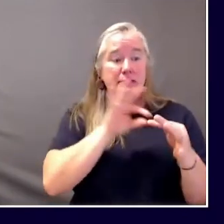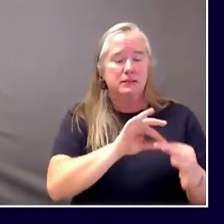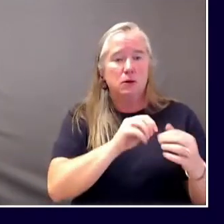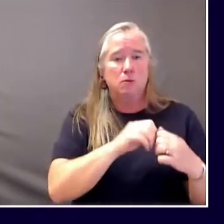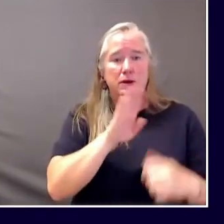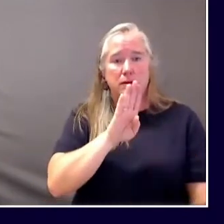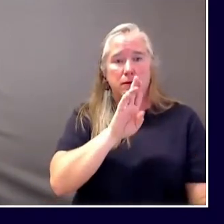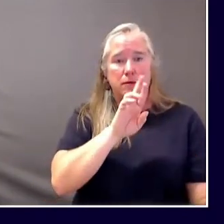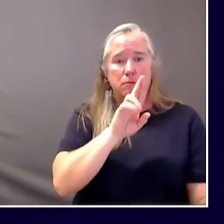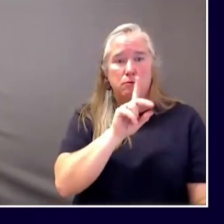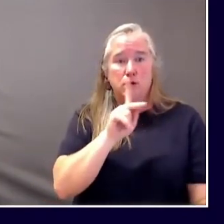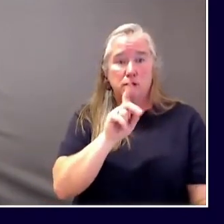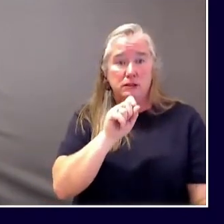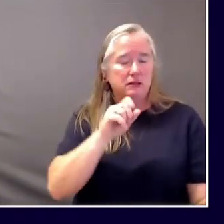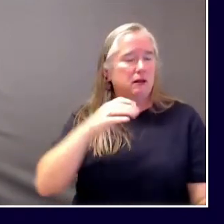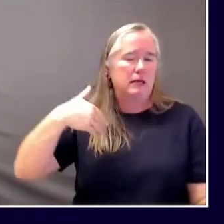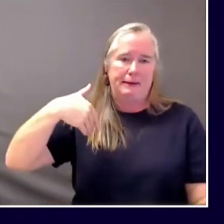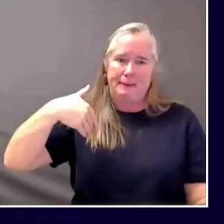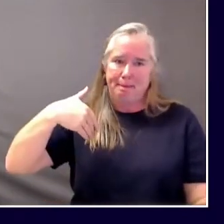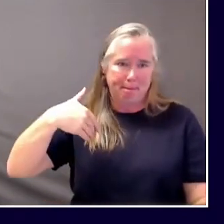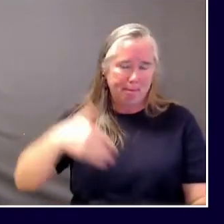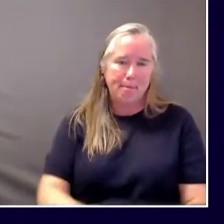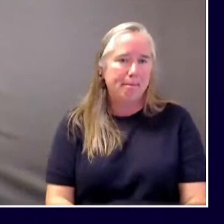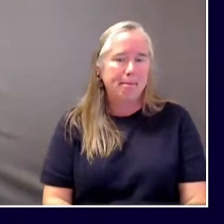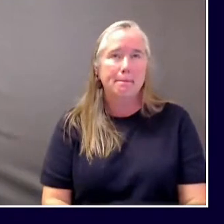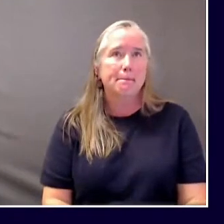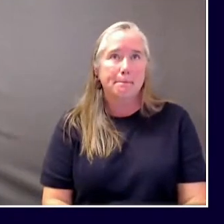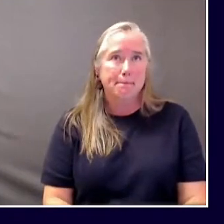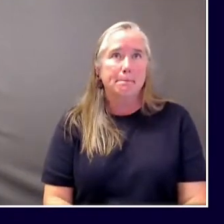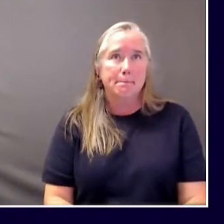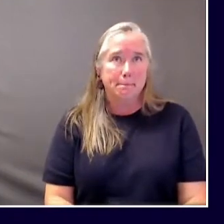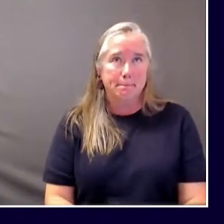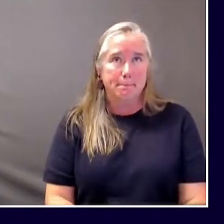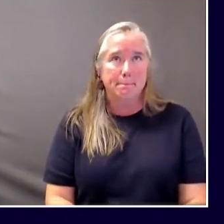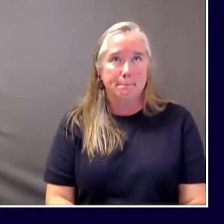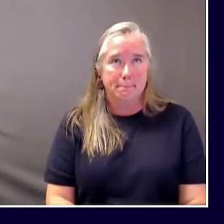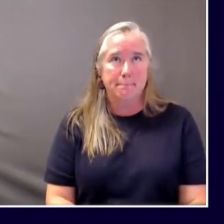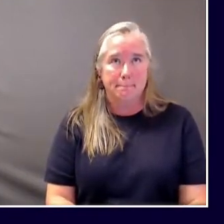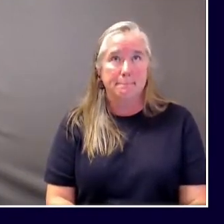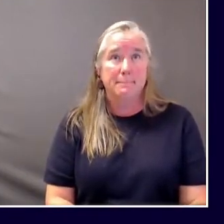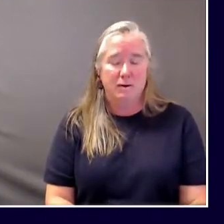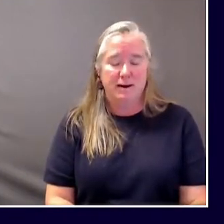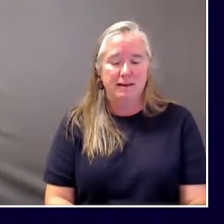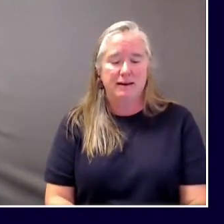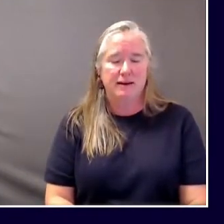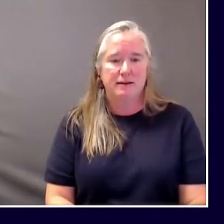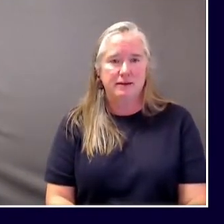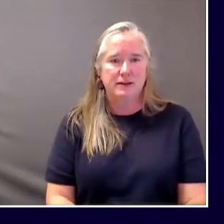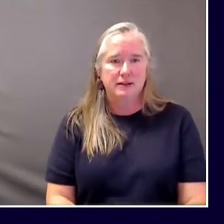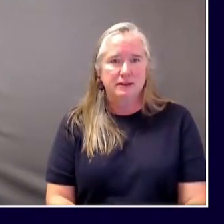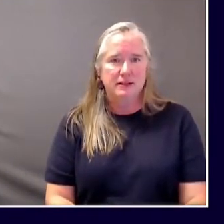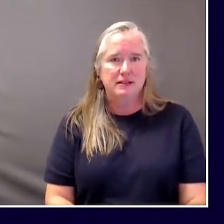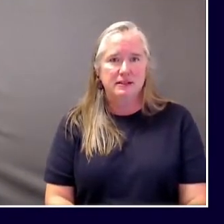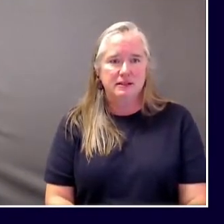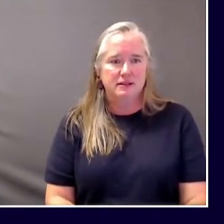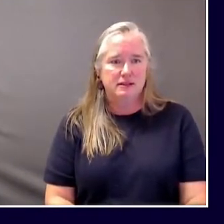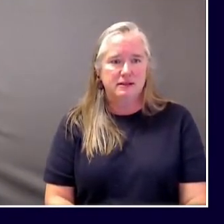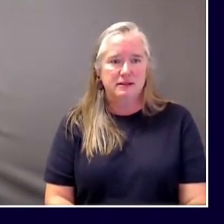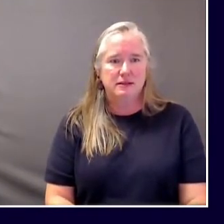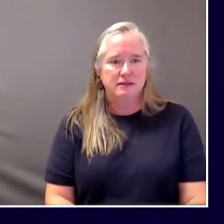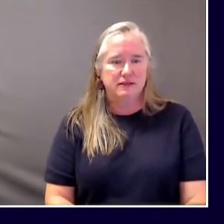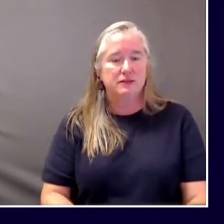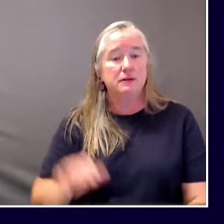those and the Brooks Pentecostal